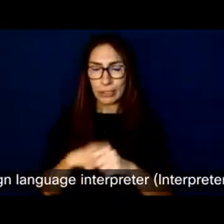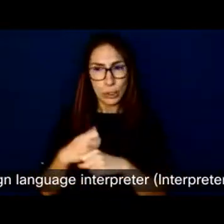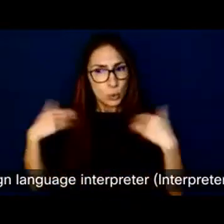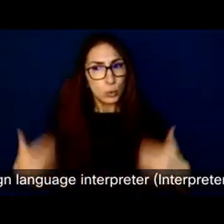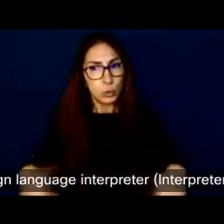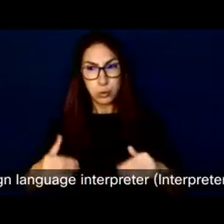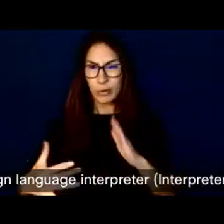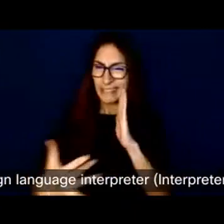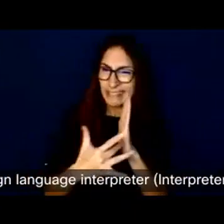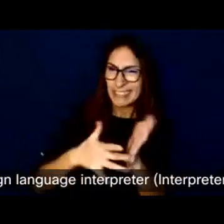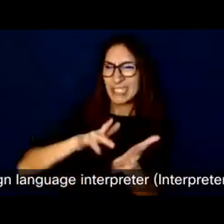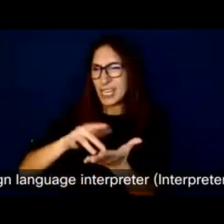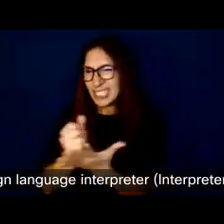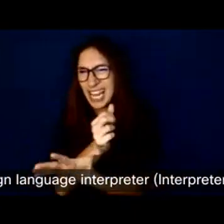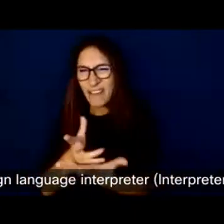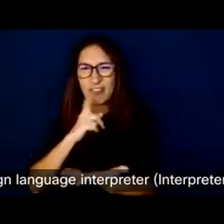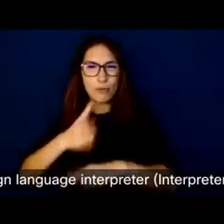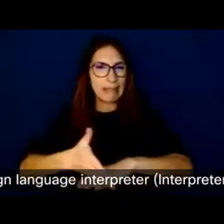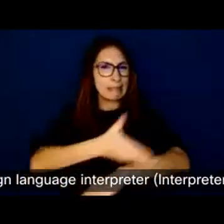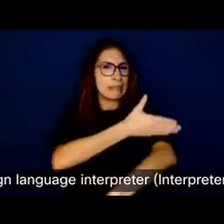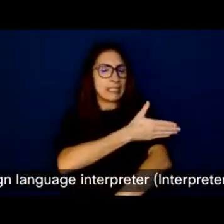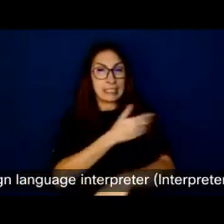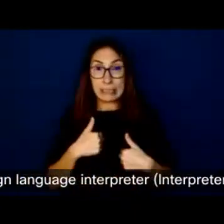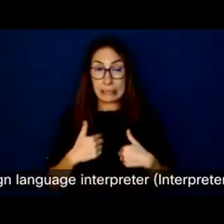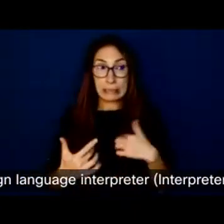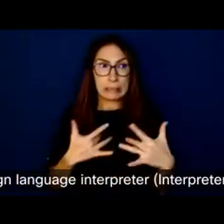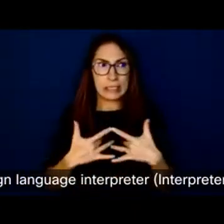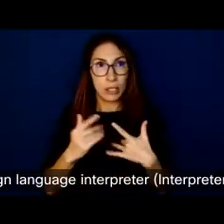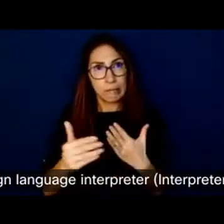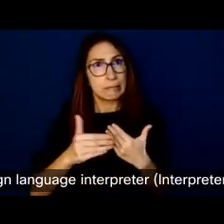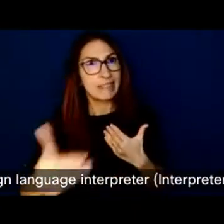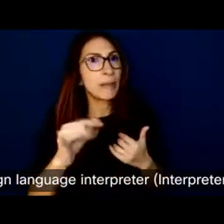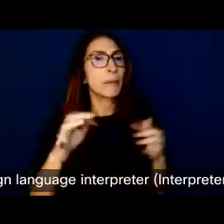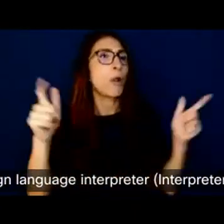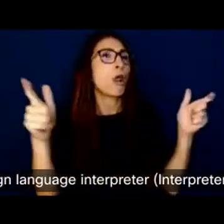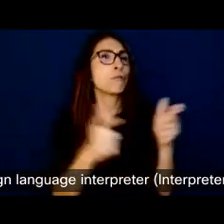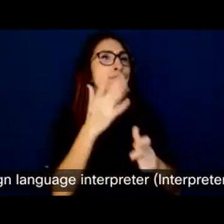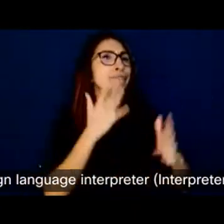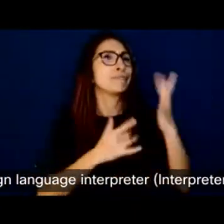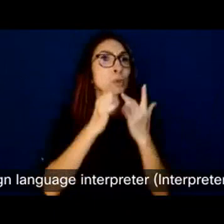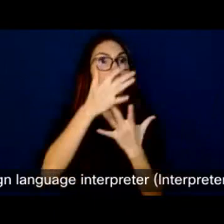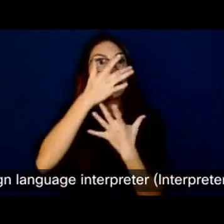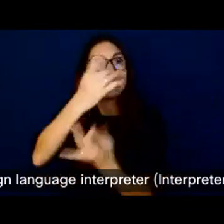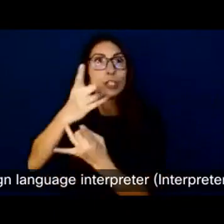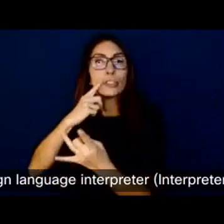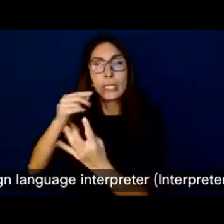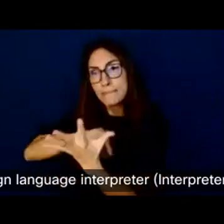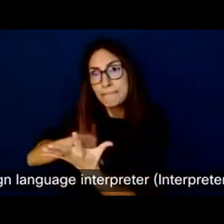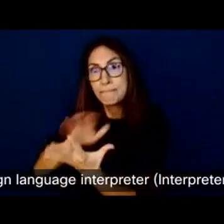real shame to start losing that. And so, it's important that we keep the fire lit and keep things moving forward so that we